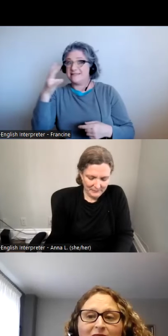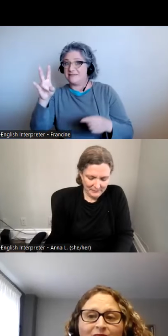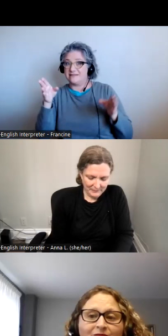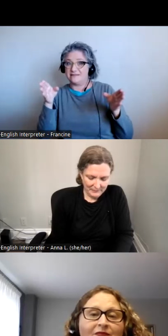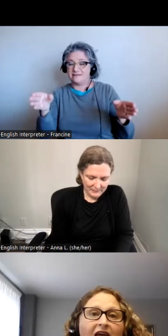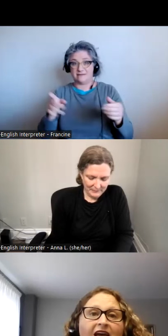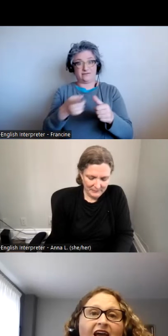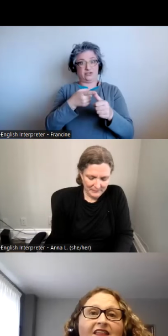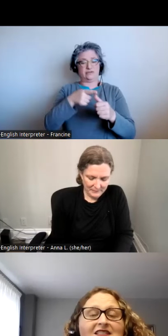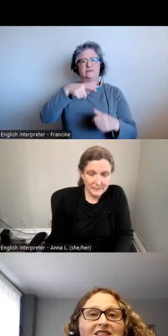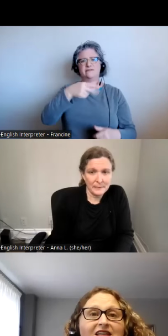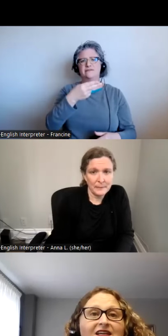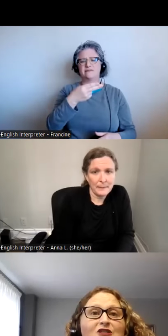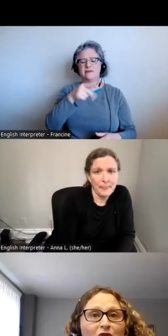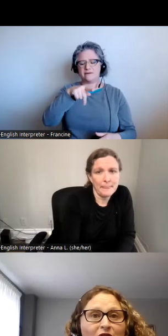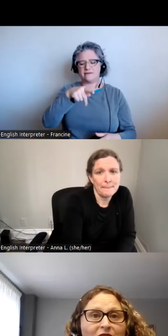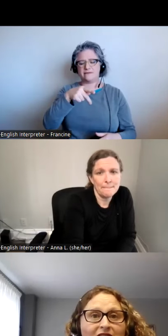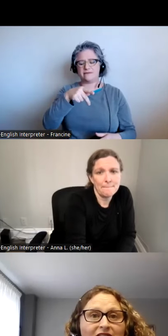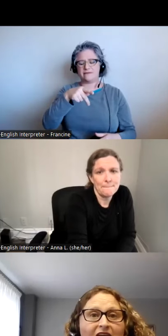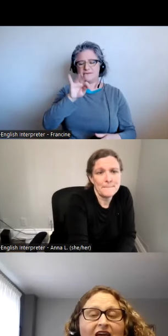next slide,